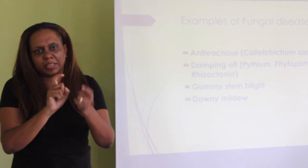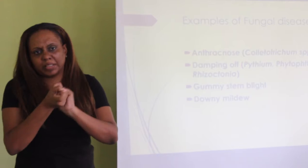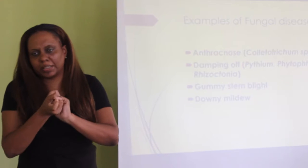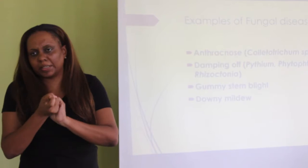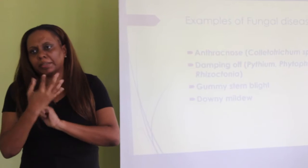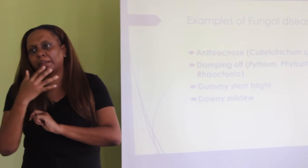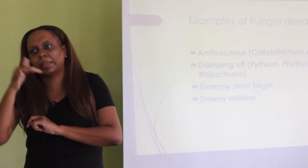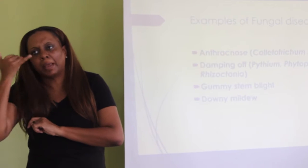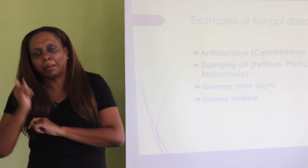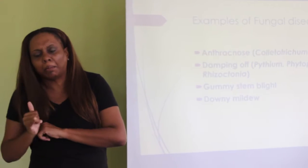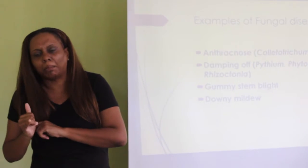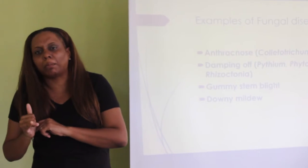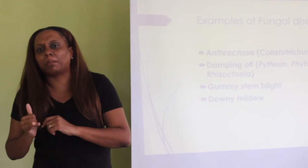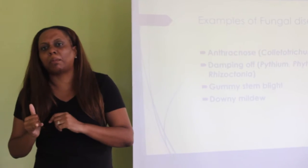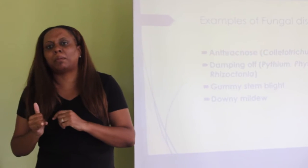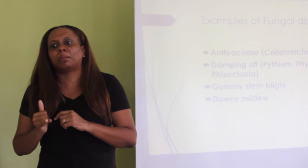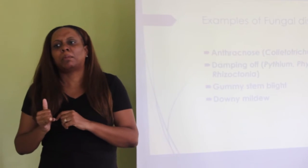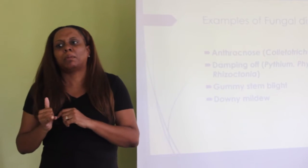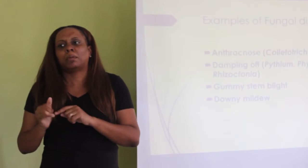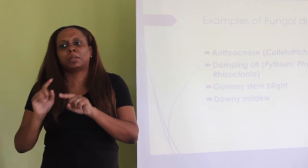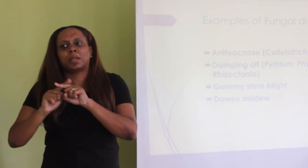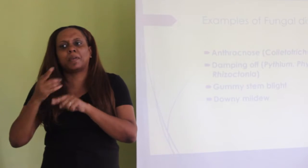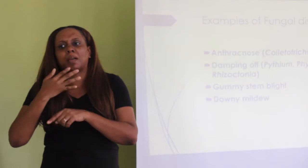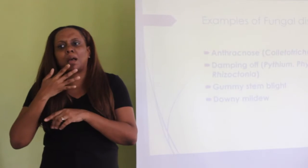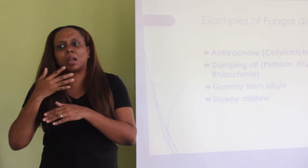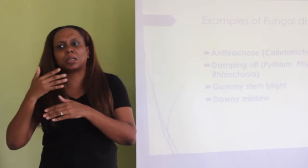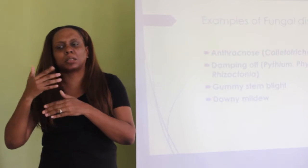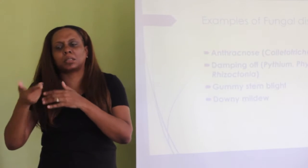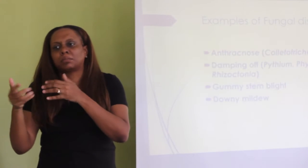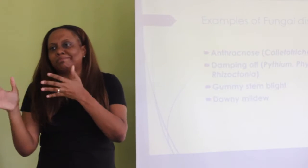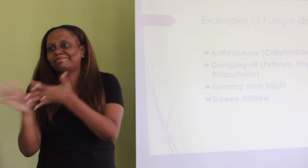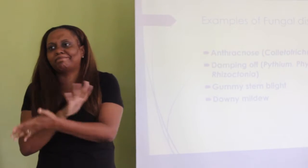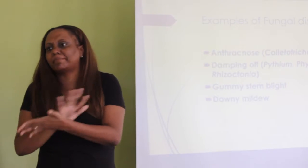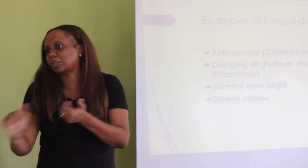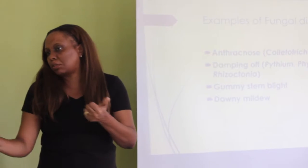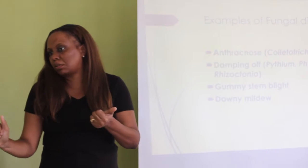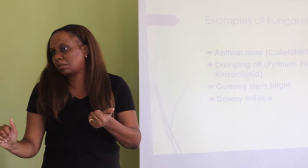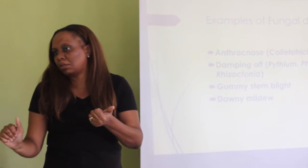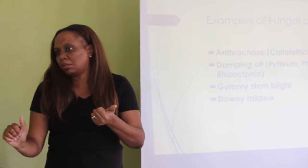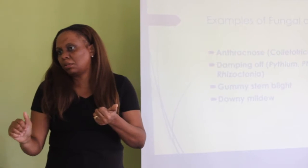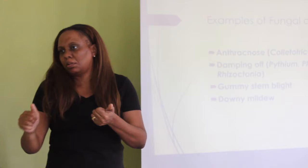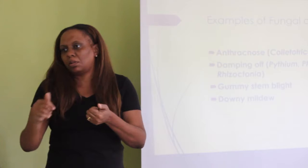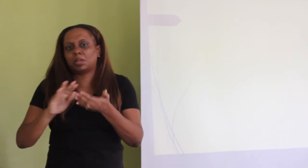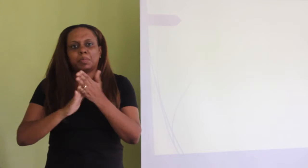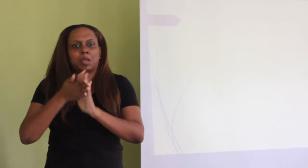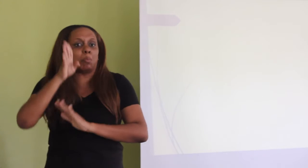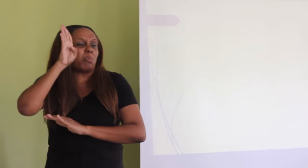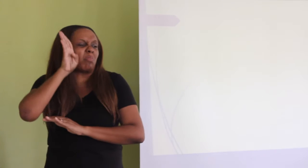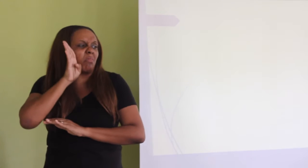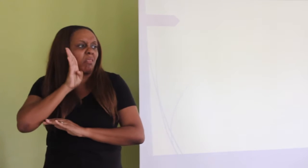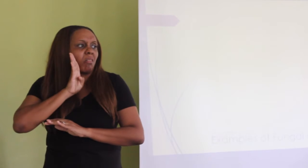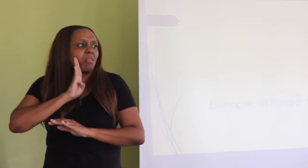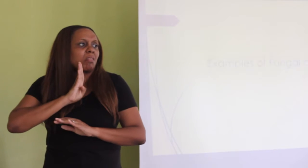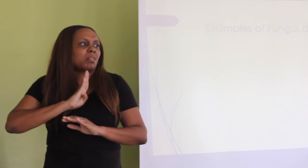then it goes on to to destroy the leaves and it becomes brown but it's a it's a just like powder